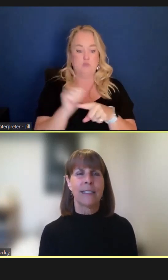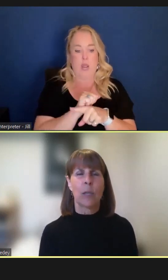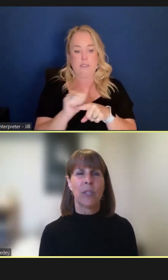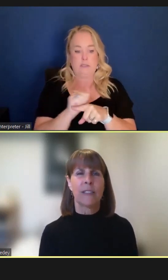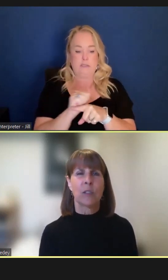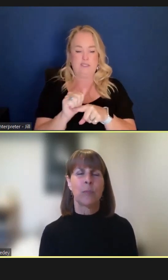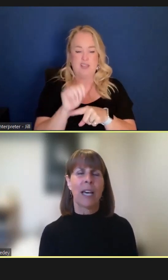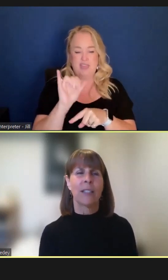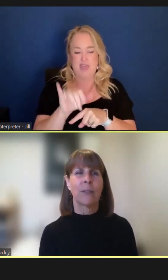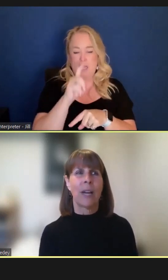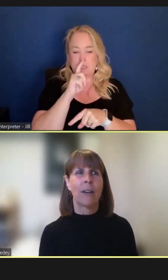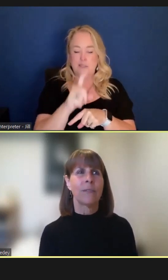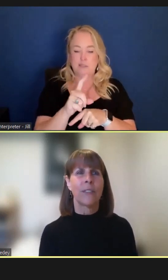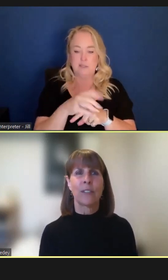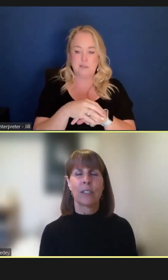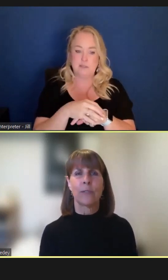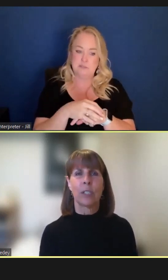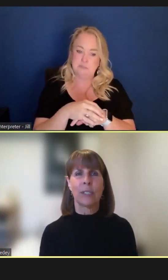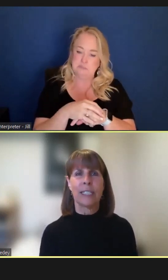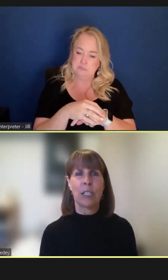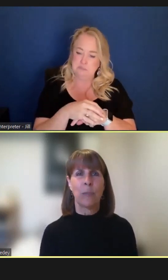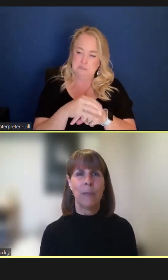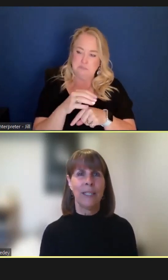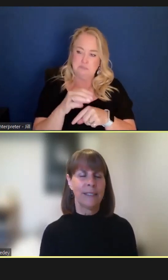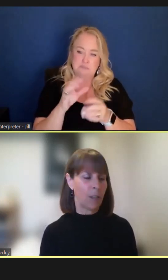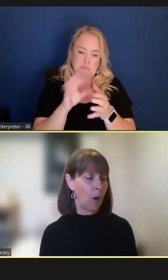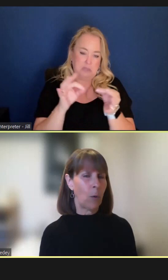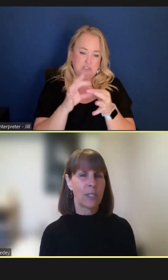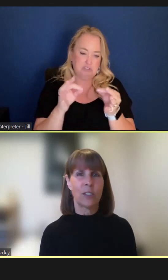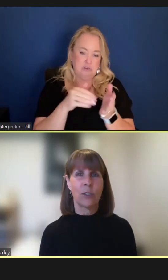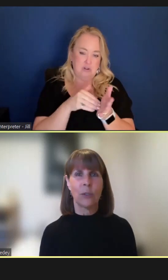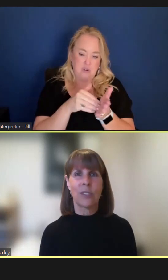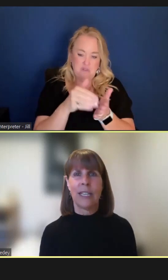something that's batted around fairly frequently and maybe isn't always used